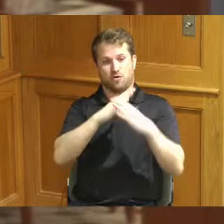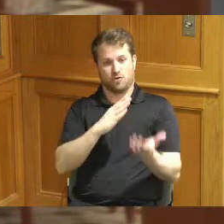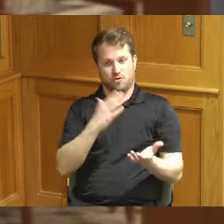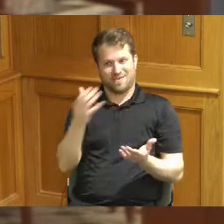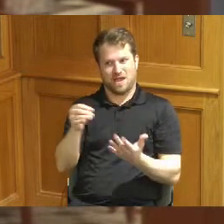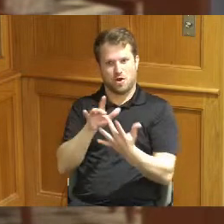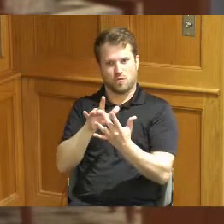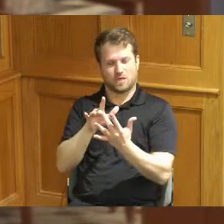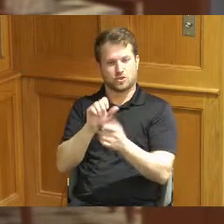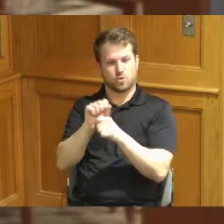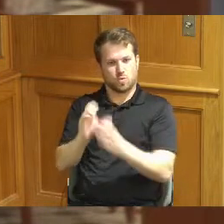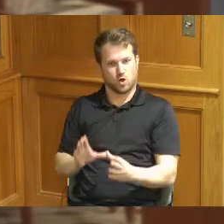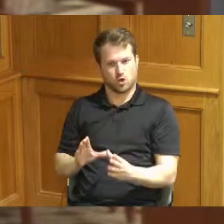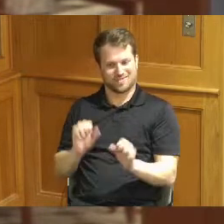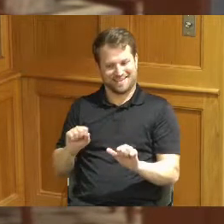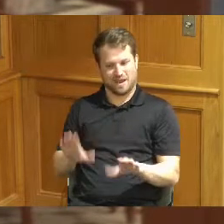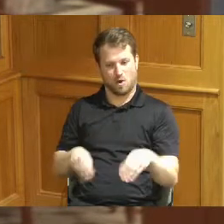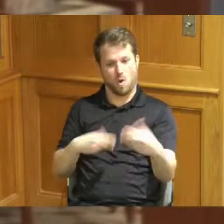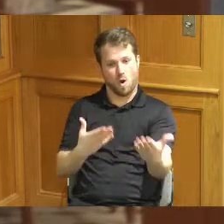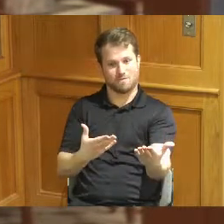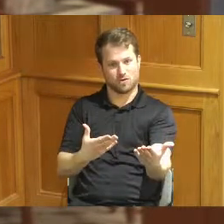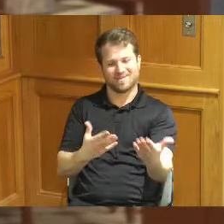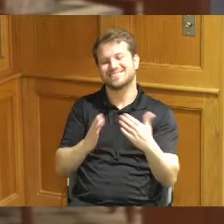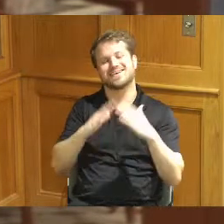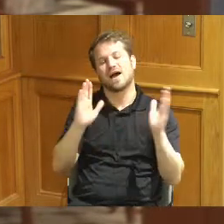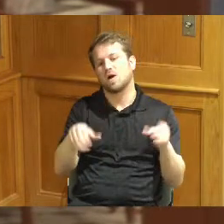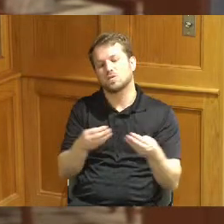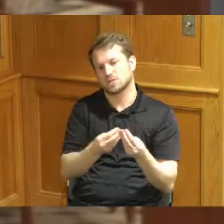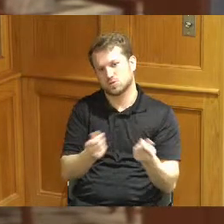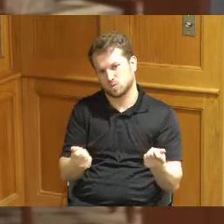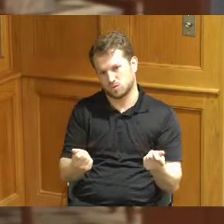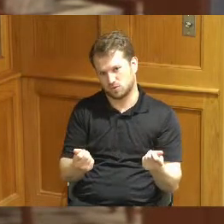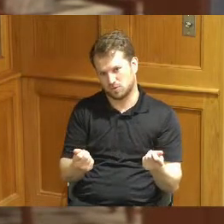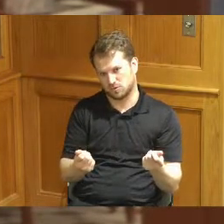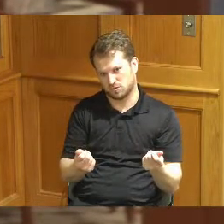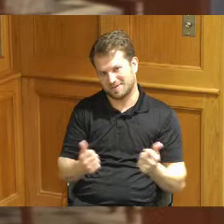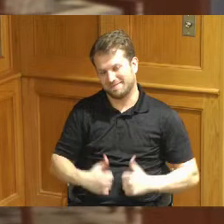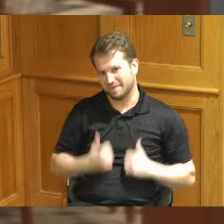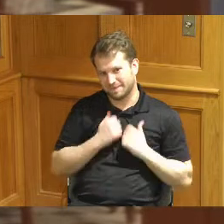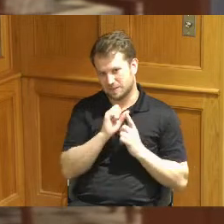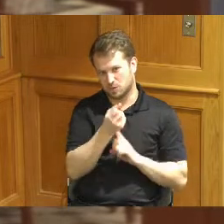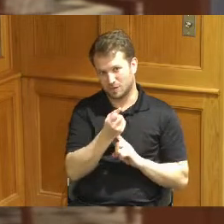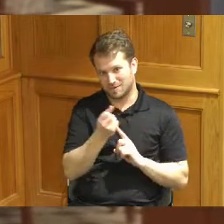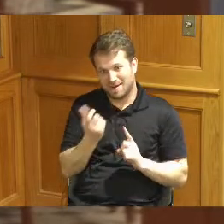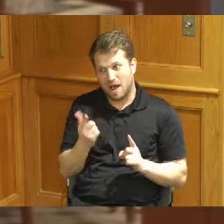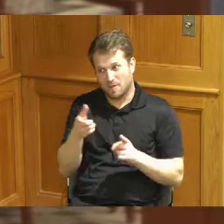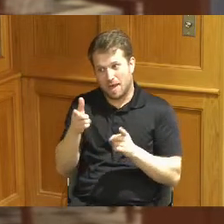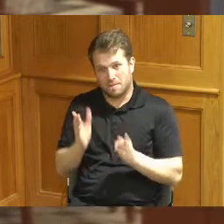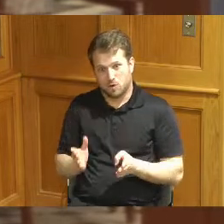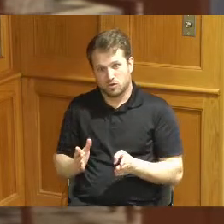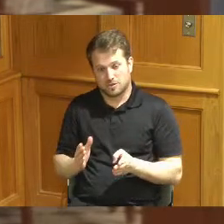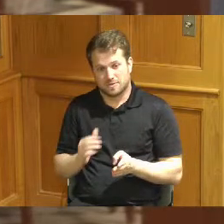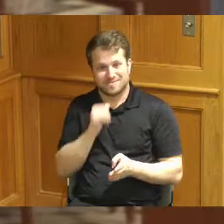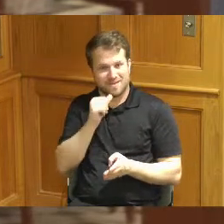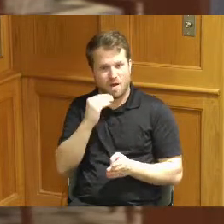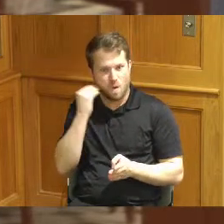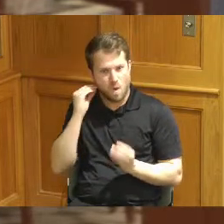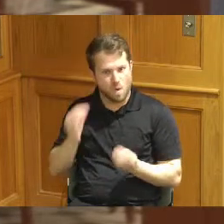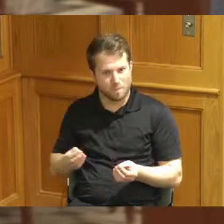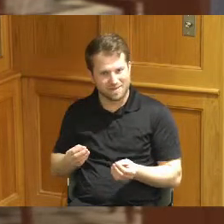to offer is Housing Solutions and if a person is not homeless that's not the correct solution